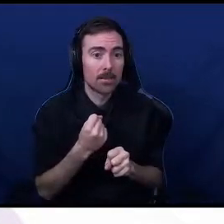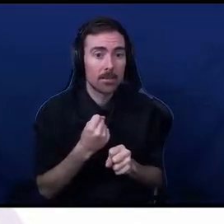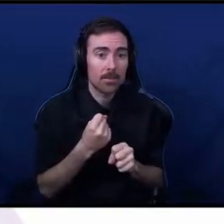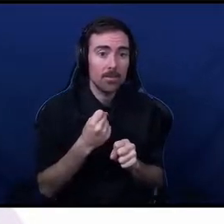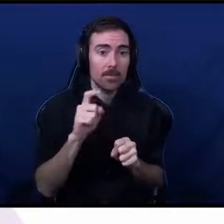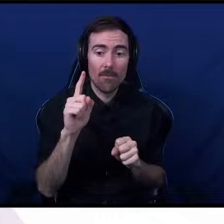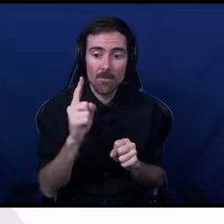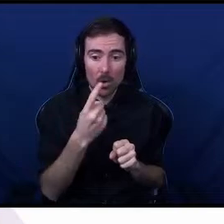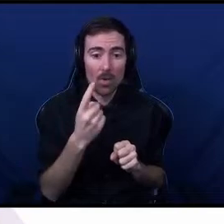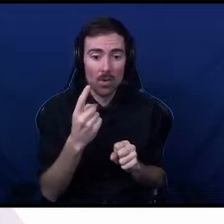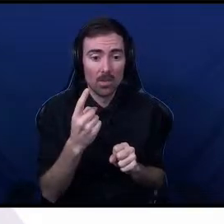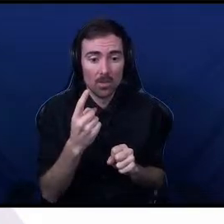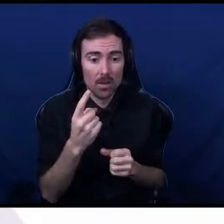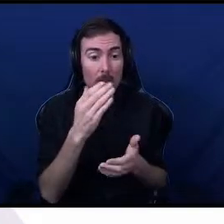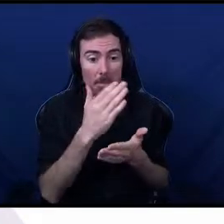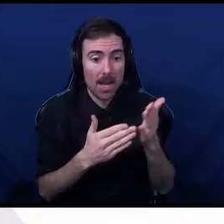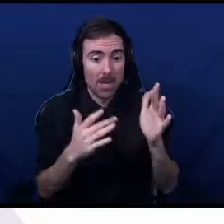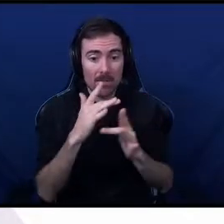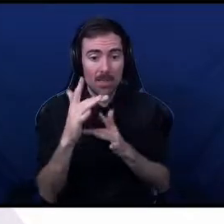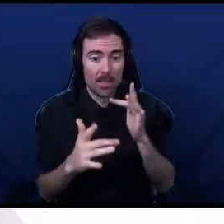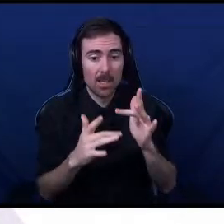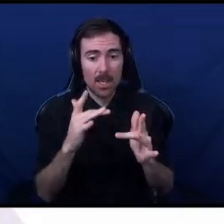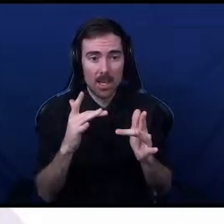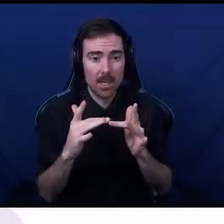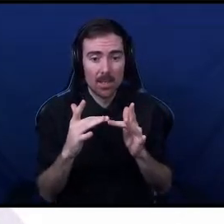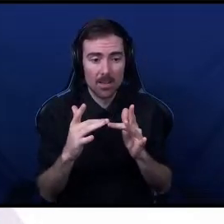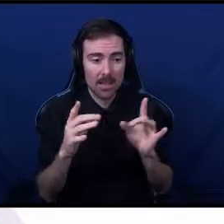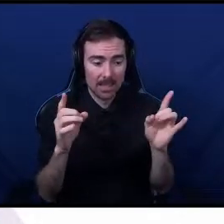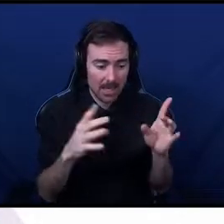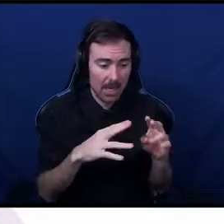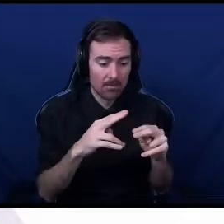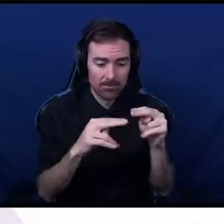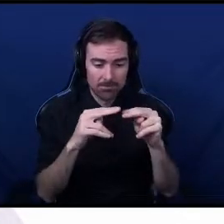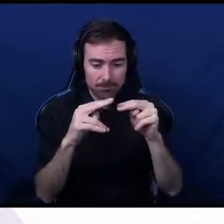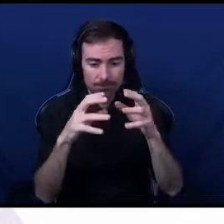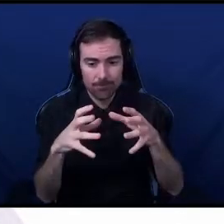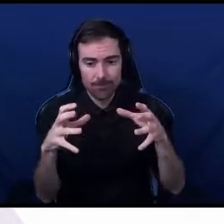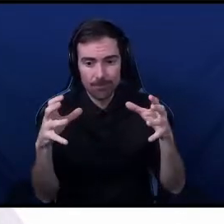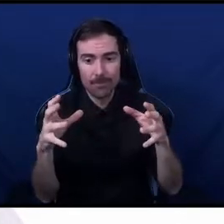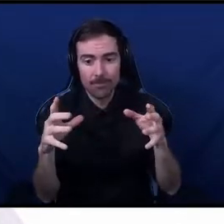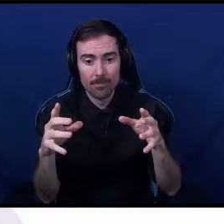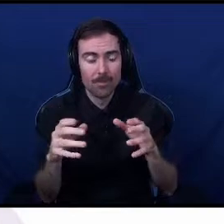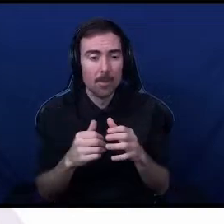blocks that we have of the modern internet today. All of these things, as you look at that phone, as you kind of gaze